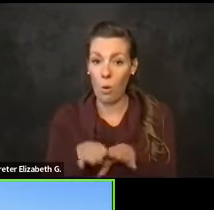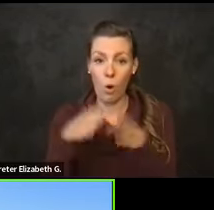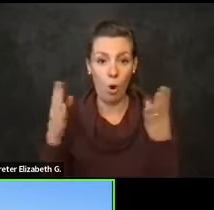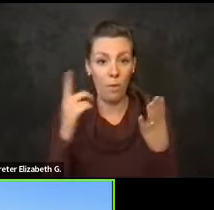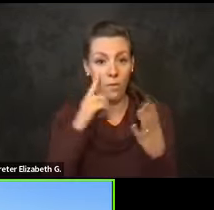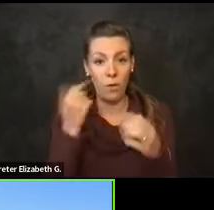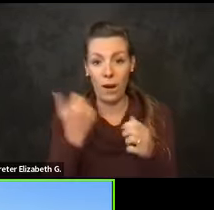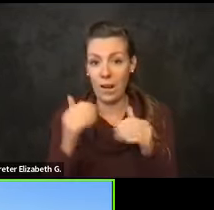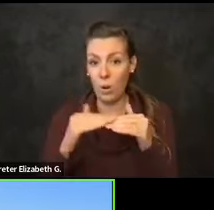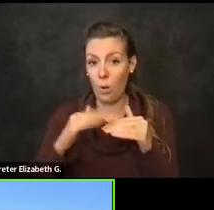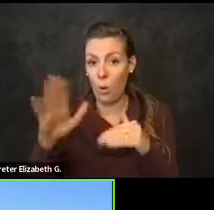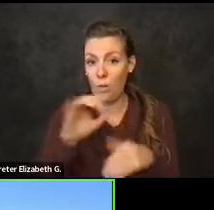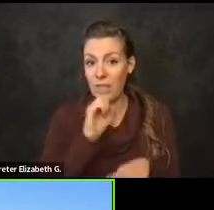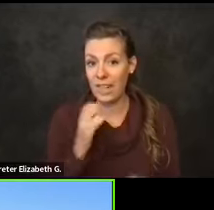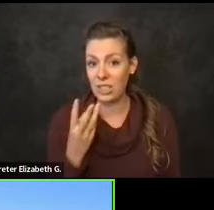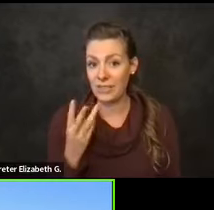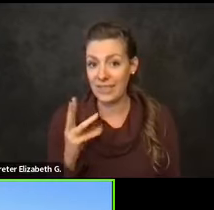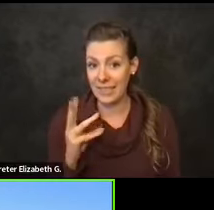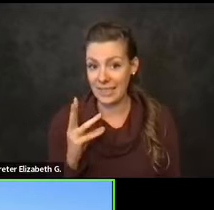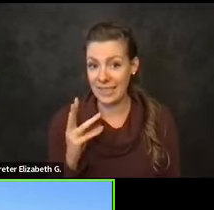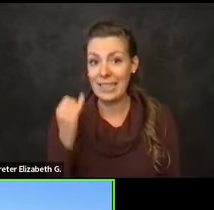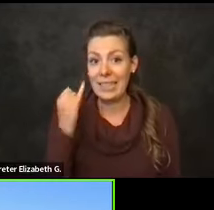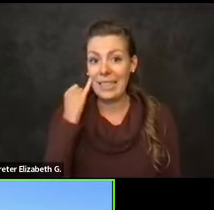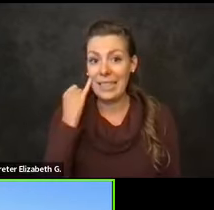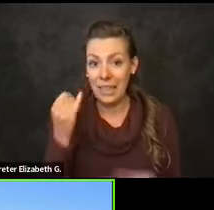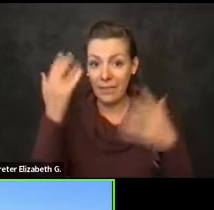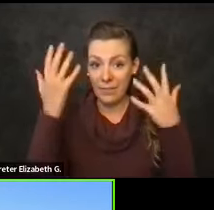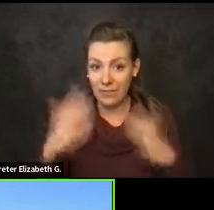and older as long as it has been six months since they received their second